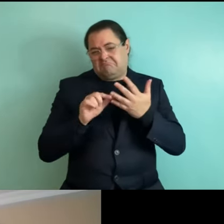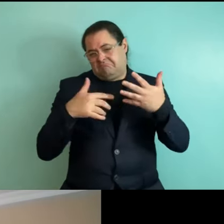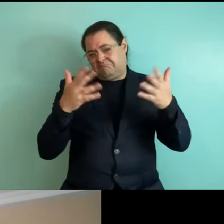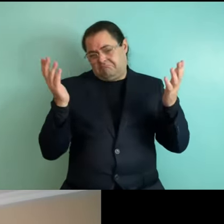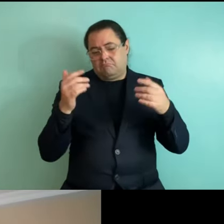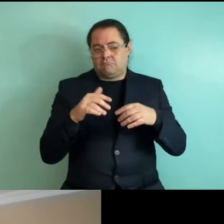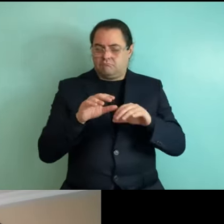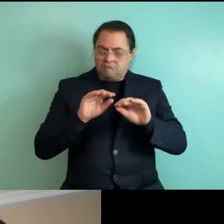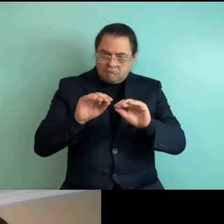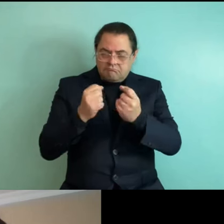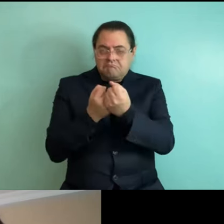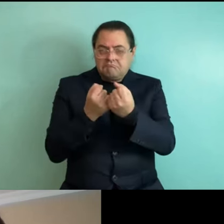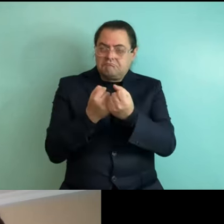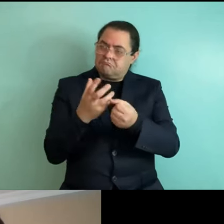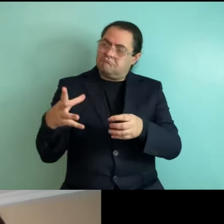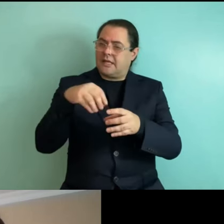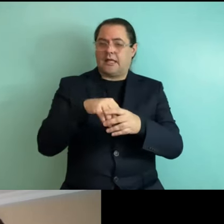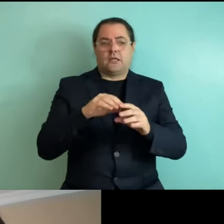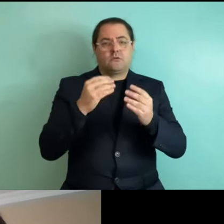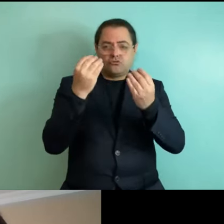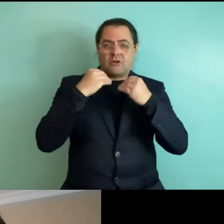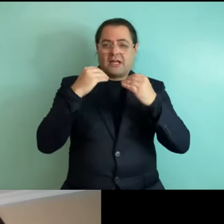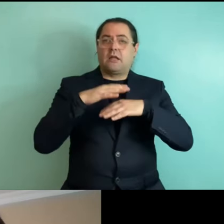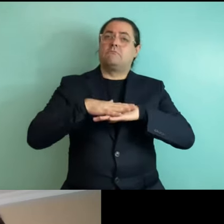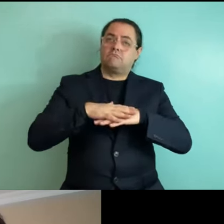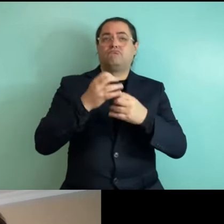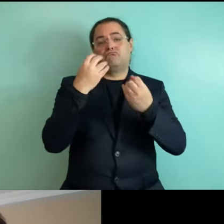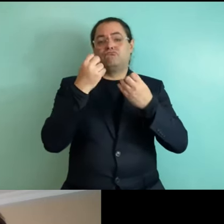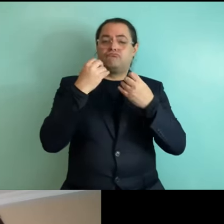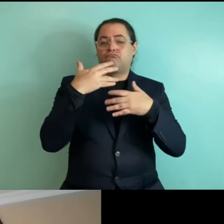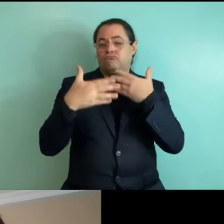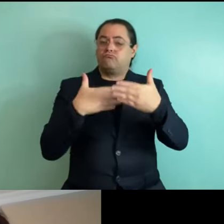look ladies positive performance you do after me that disposition, Nicola go hotter calculus